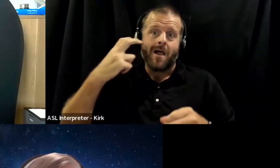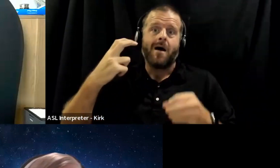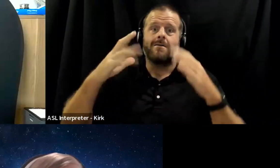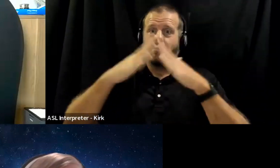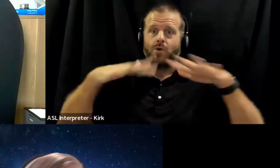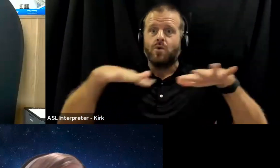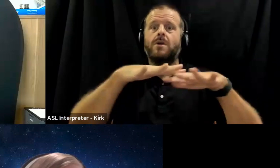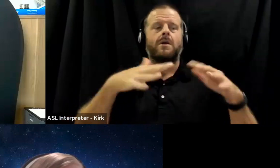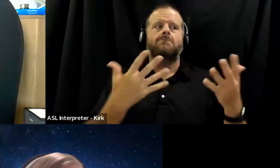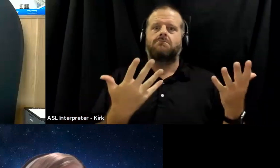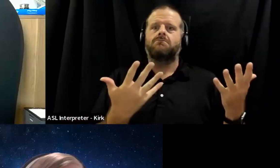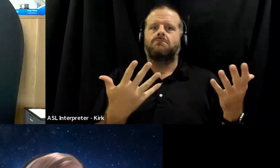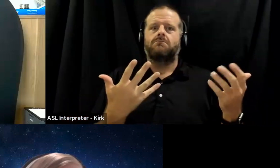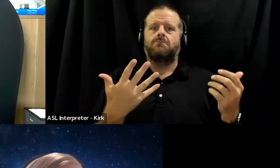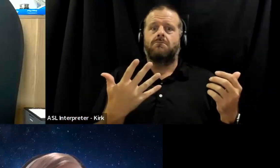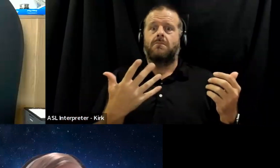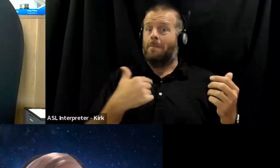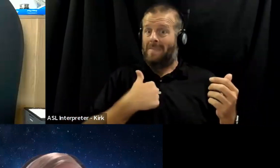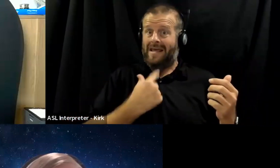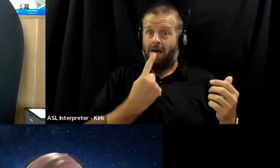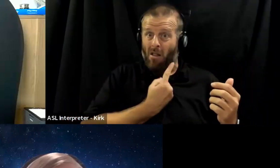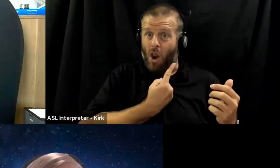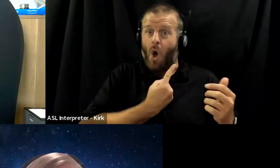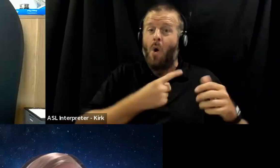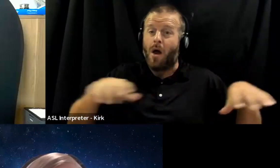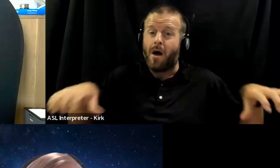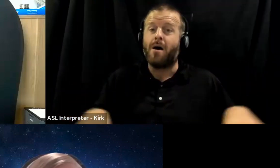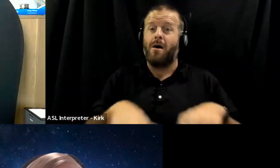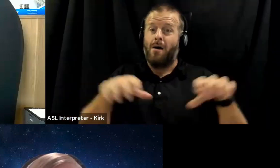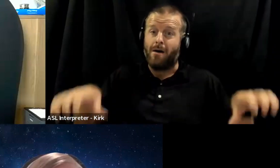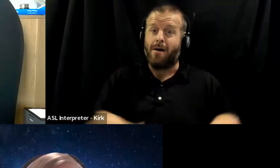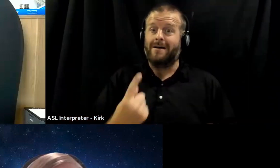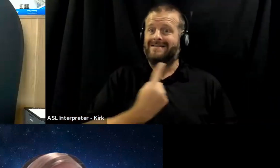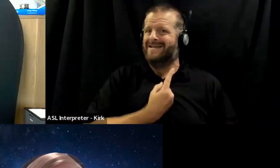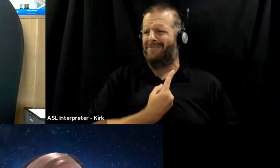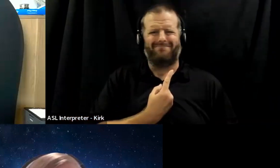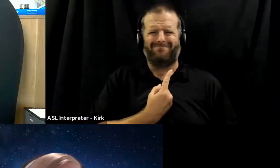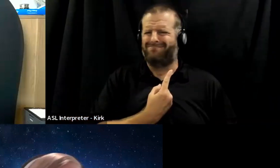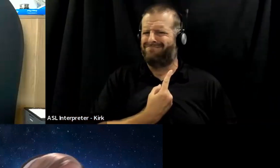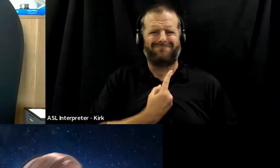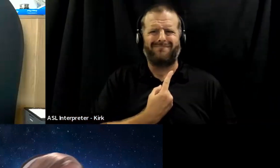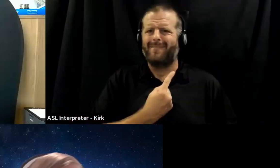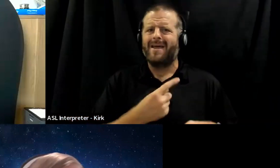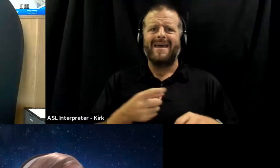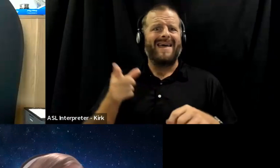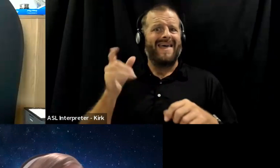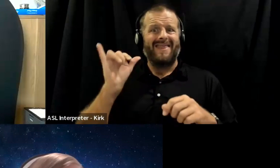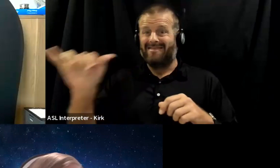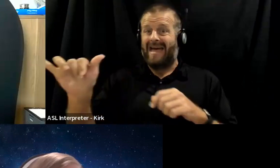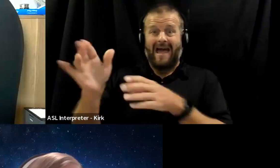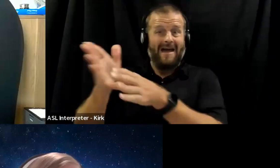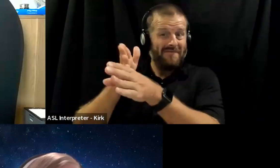energy to do this all by myself. I would be super discouraged working in one of the most impenetrable fields traditionally.